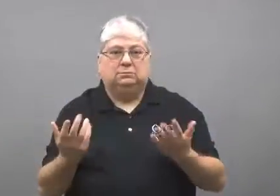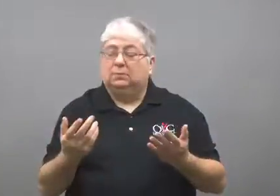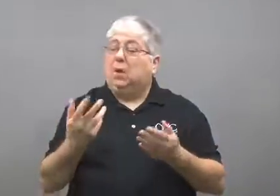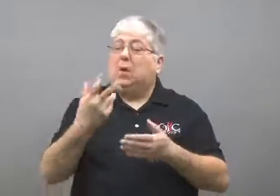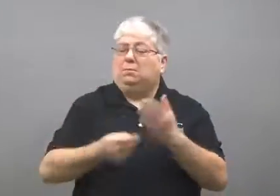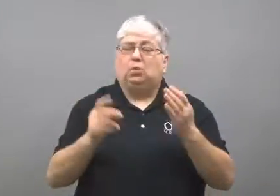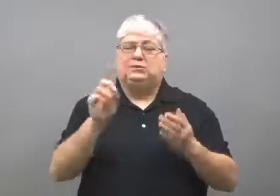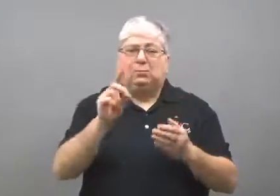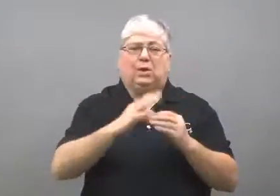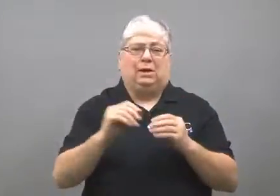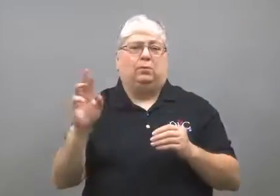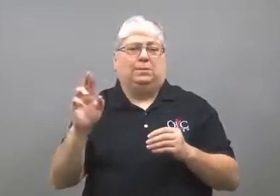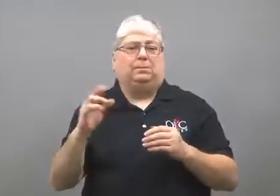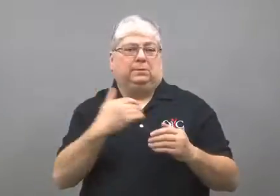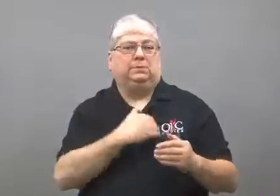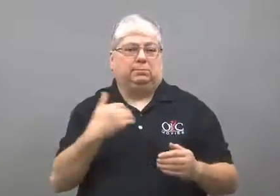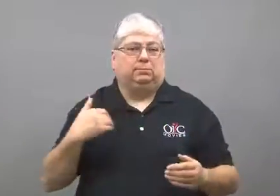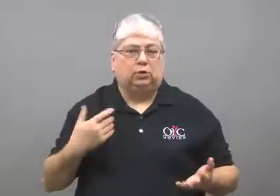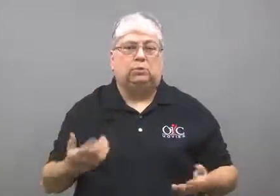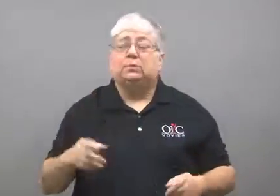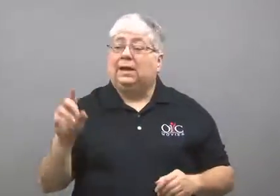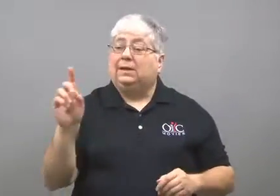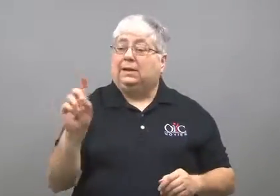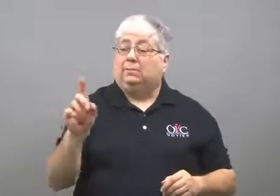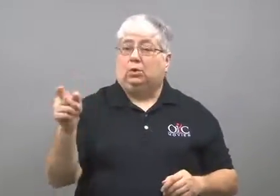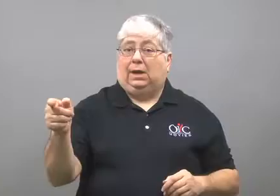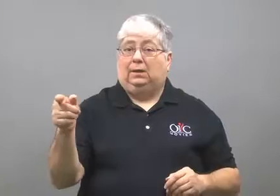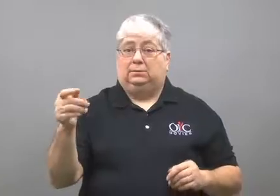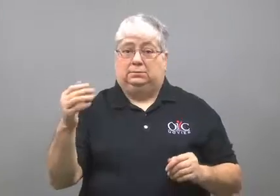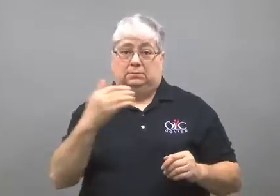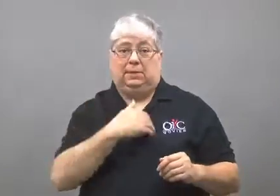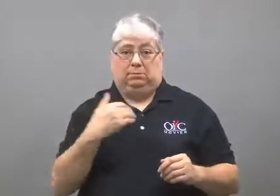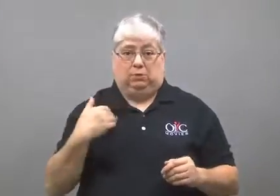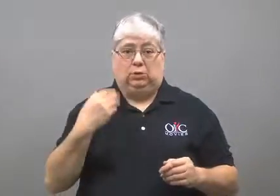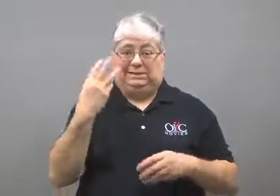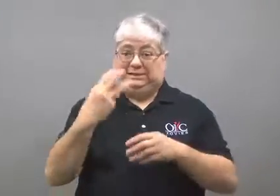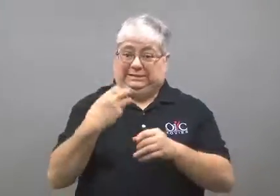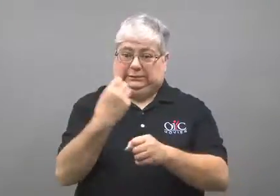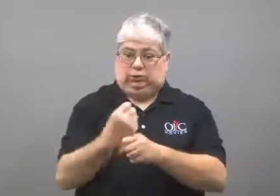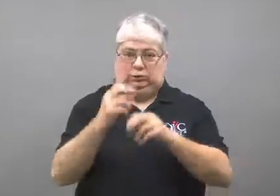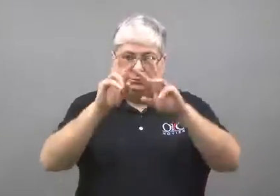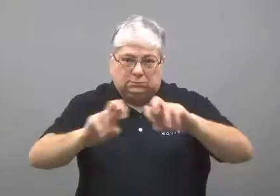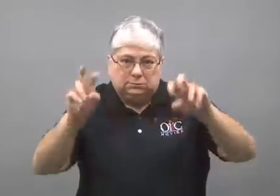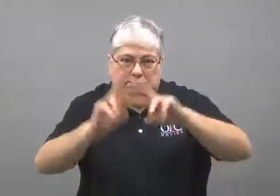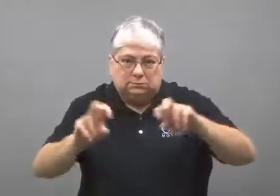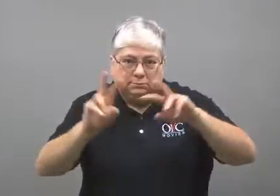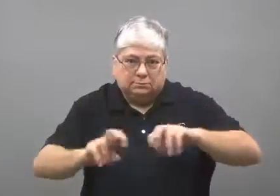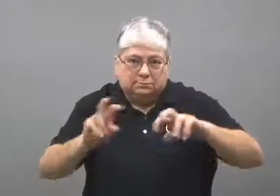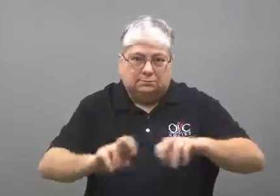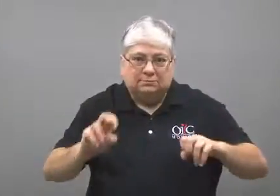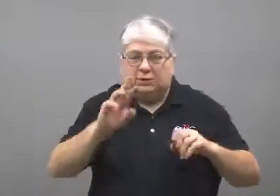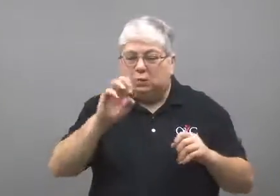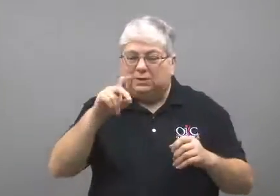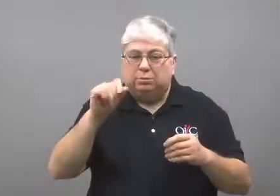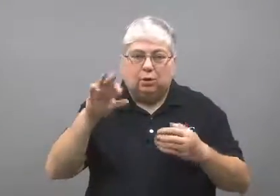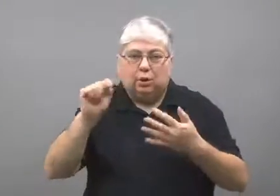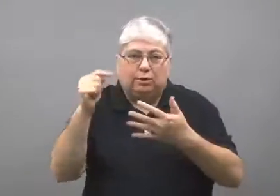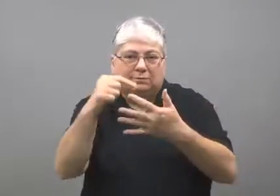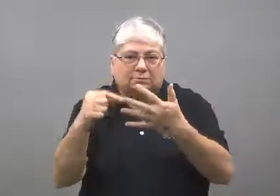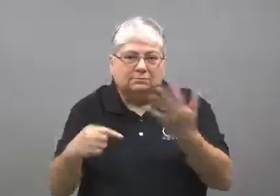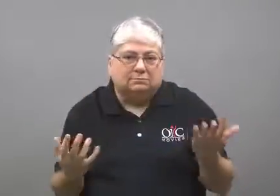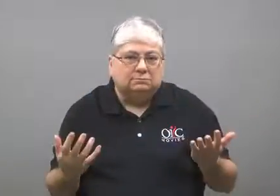It has both Democratic and Republican members.